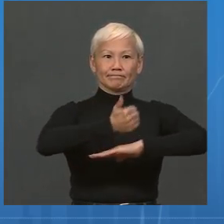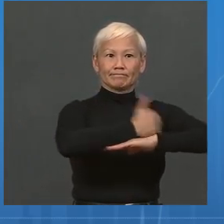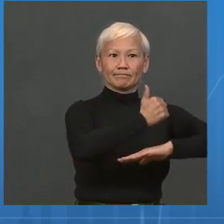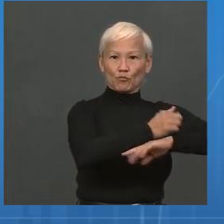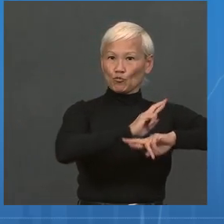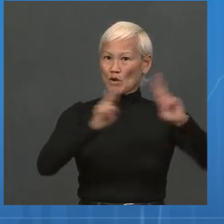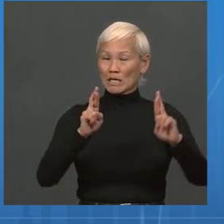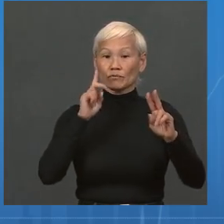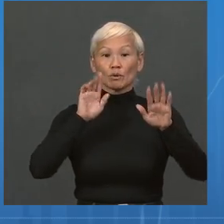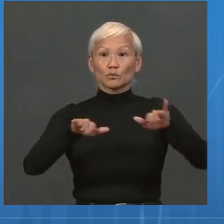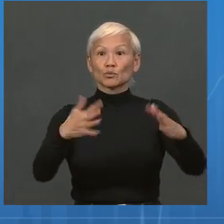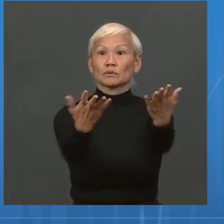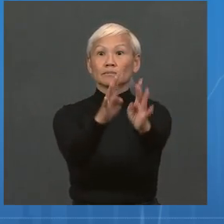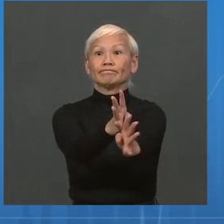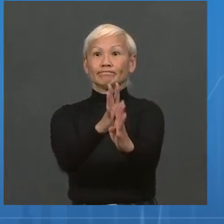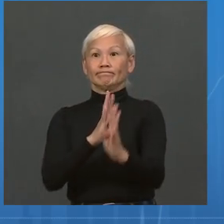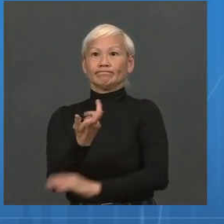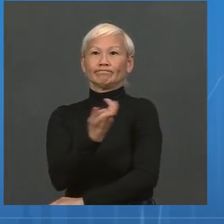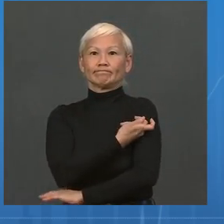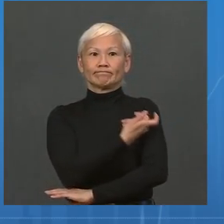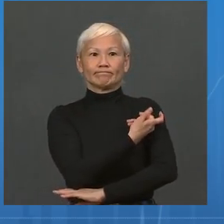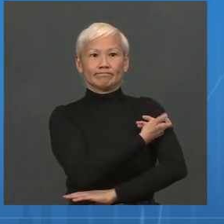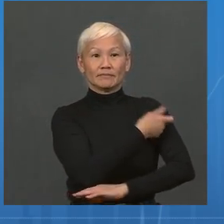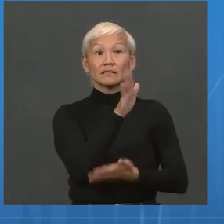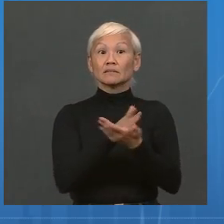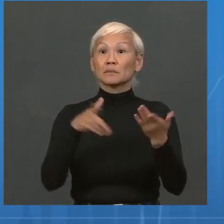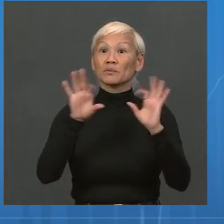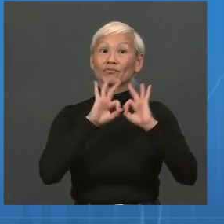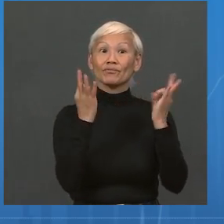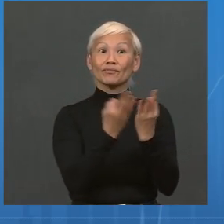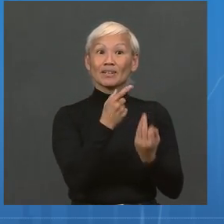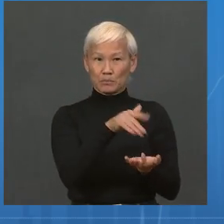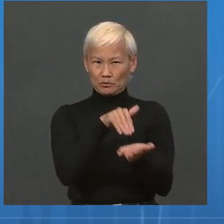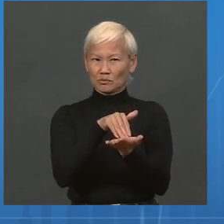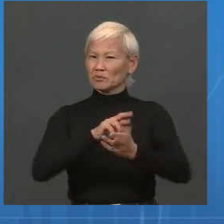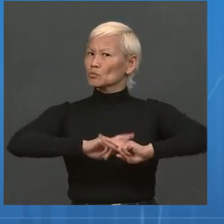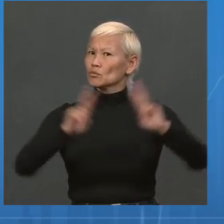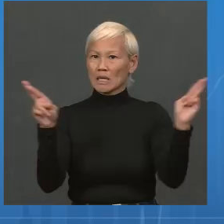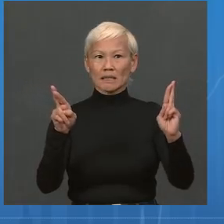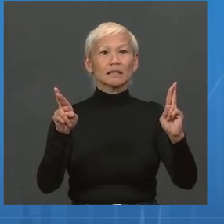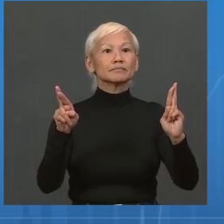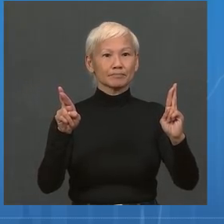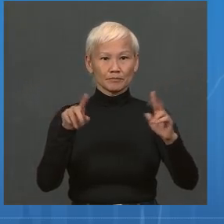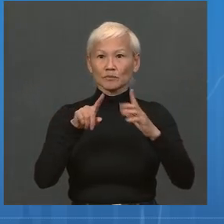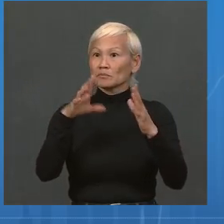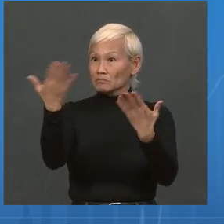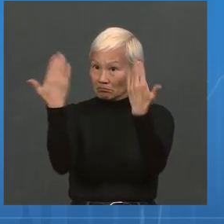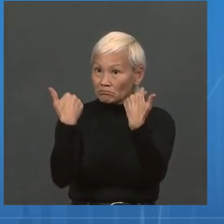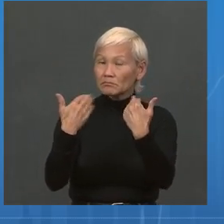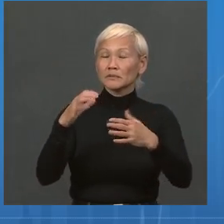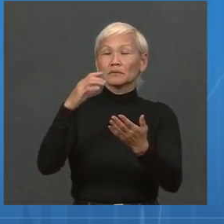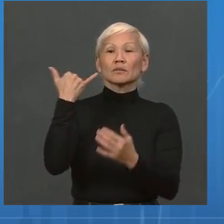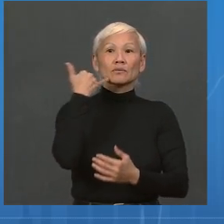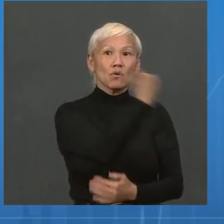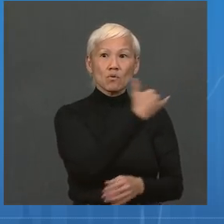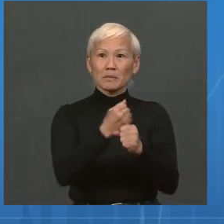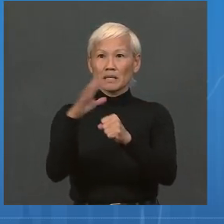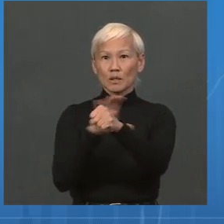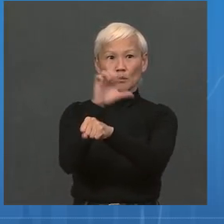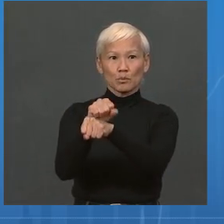Some pediatricians and family doctors are already beginning to schedule appointments. And many pharmacies, including CVS and Walgreens,